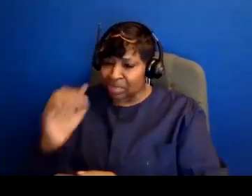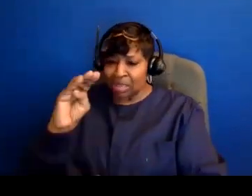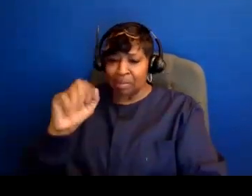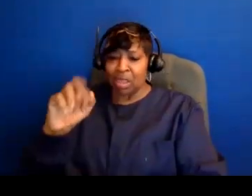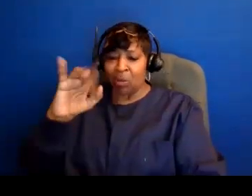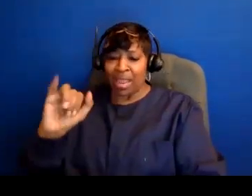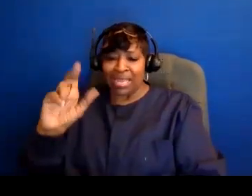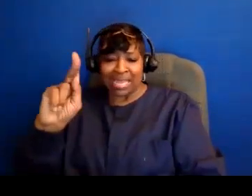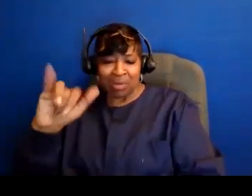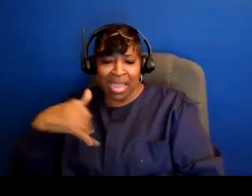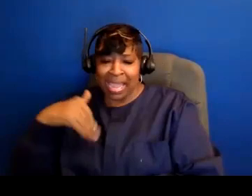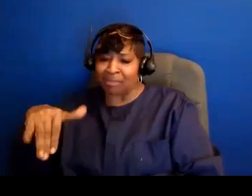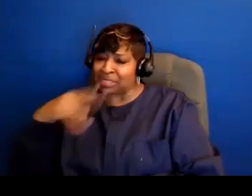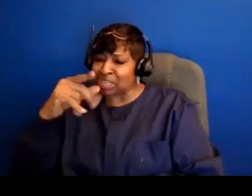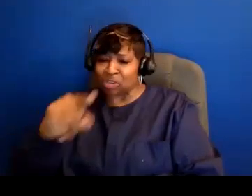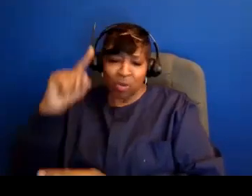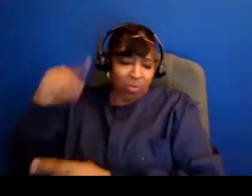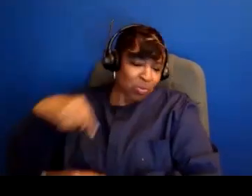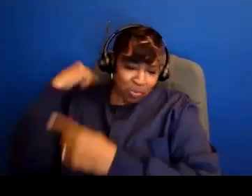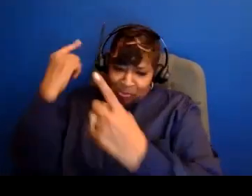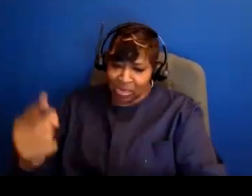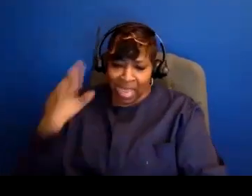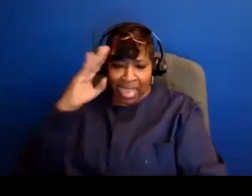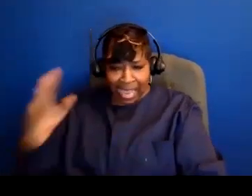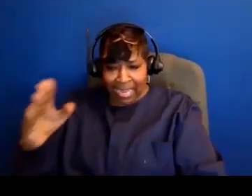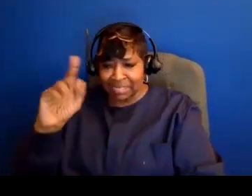lauravanpuymbrouck: Thanks so much. Actually, can I share my screen